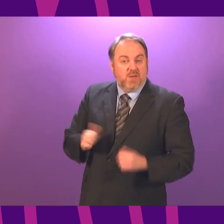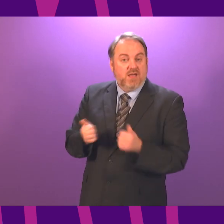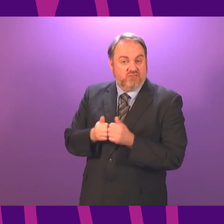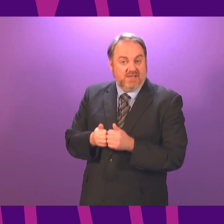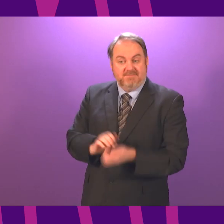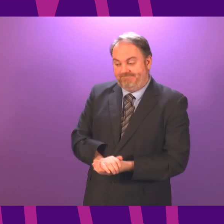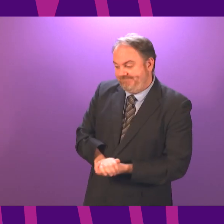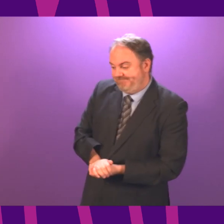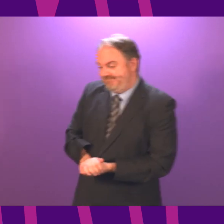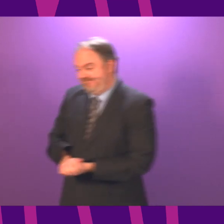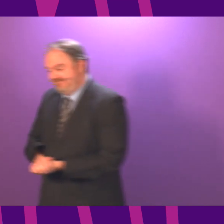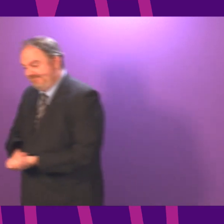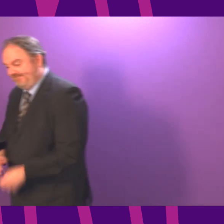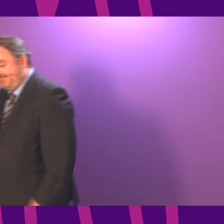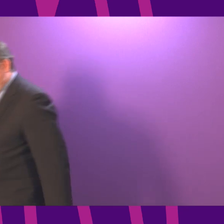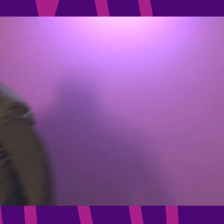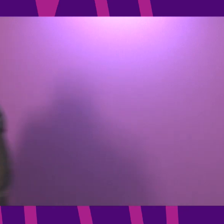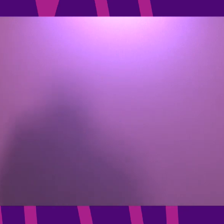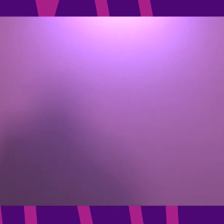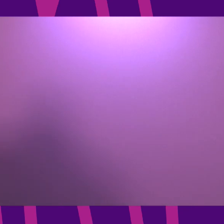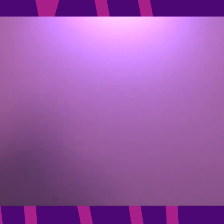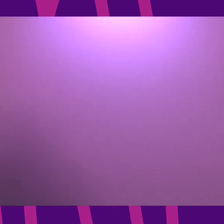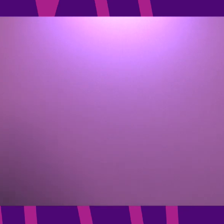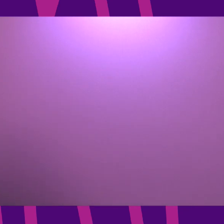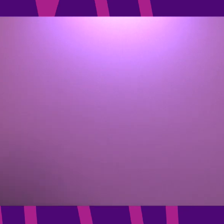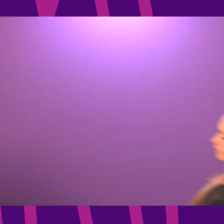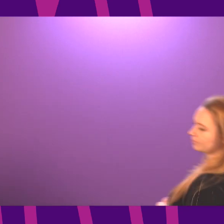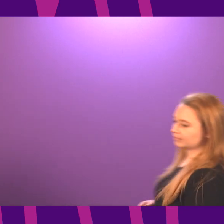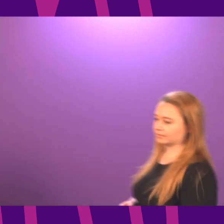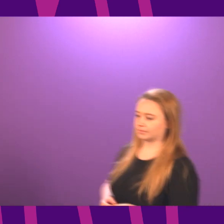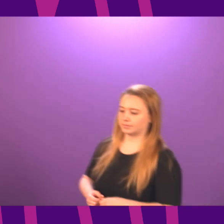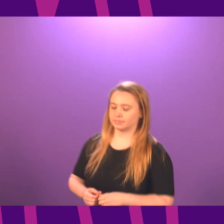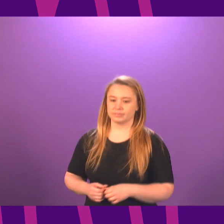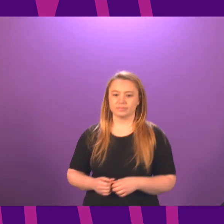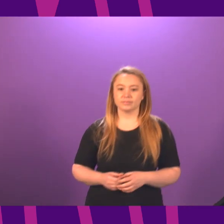Kenneth Gibson (Cunninghame North) (SNP): Two constituents have contacted me as they are